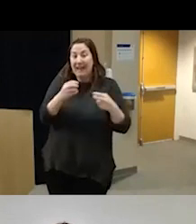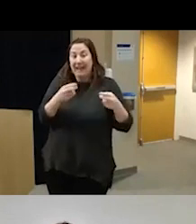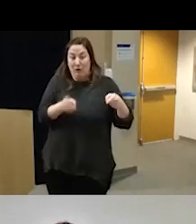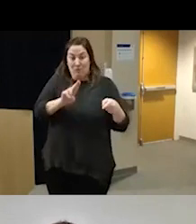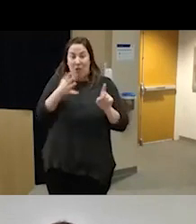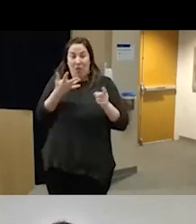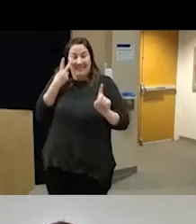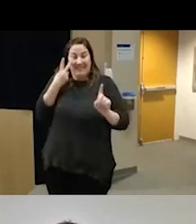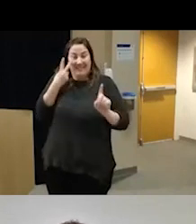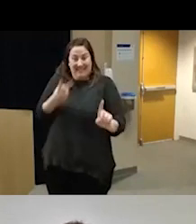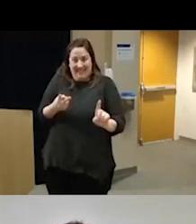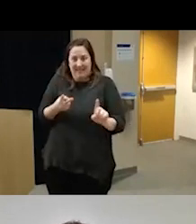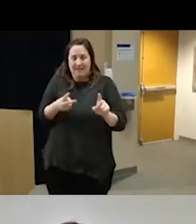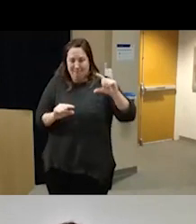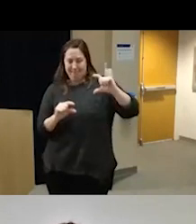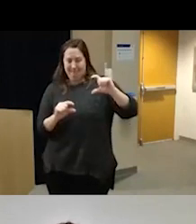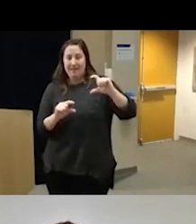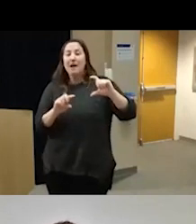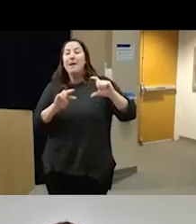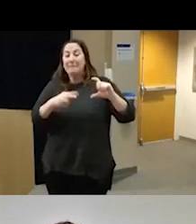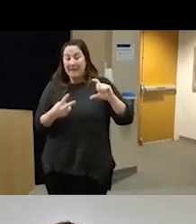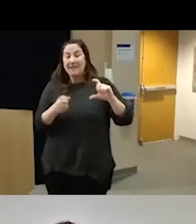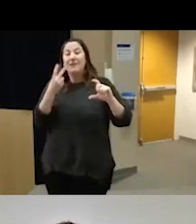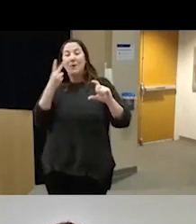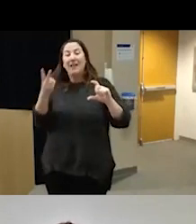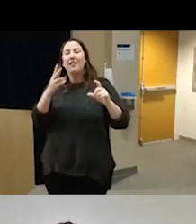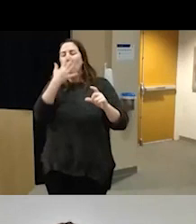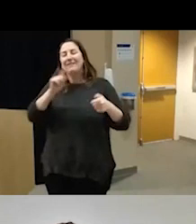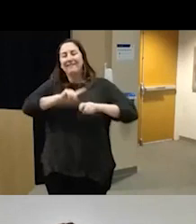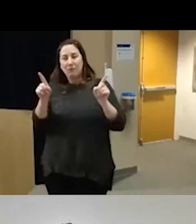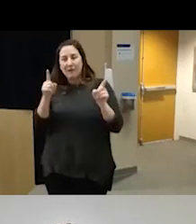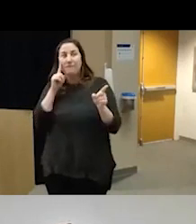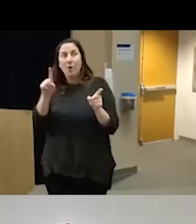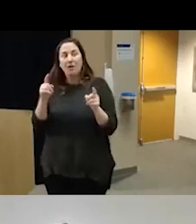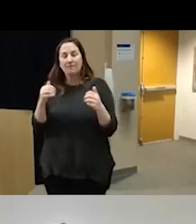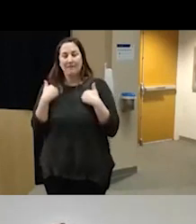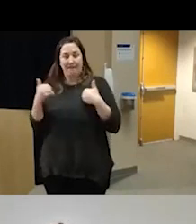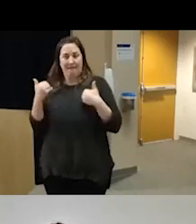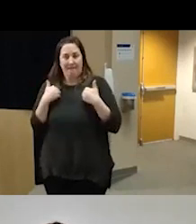So that means we are shifting the cardiomedabolic burden and risk early in life. So the system is